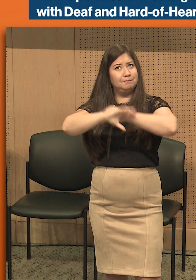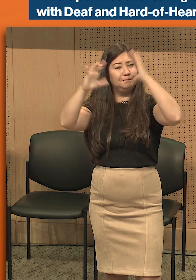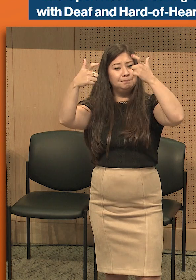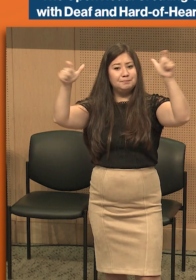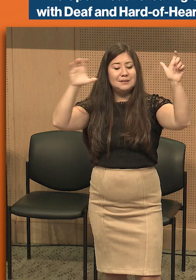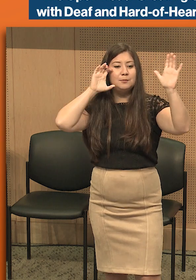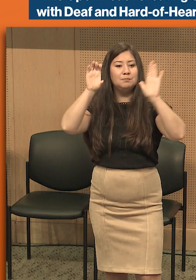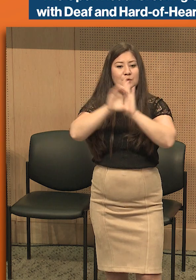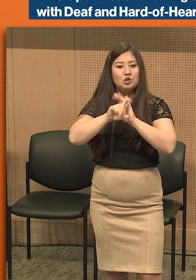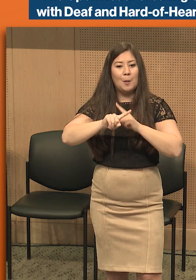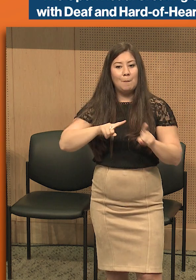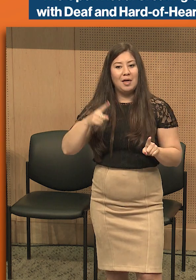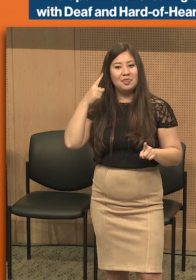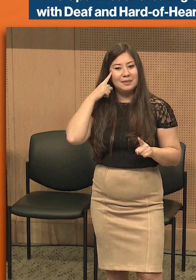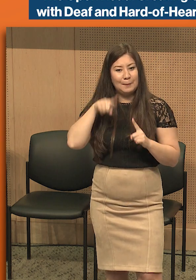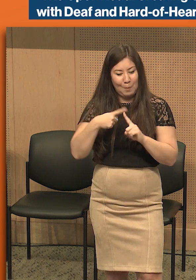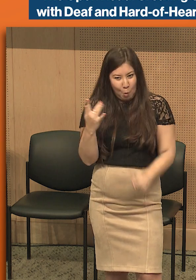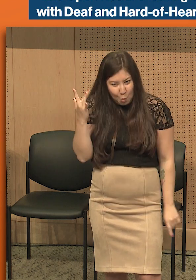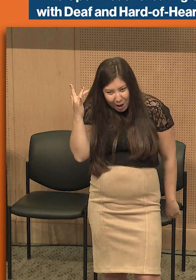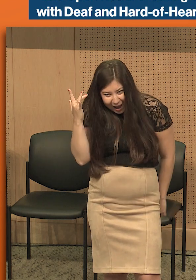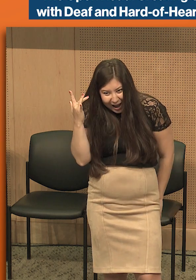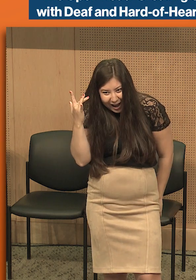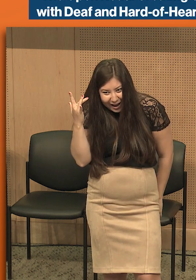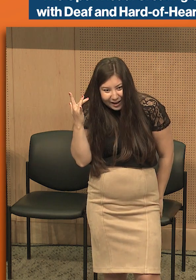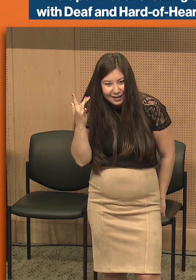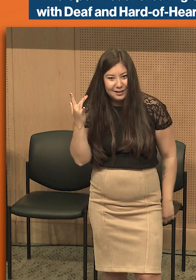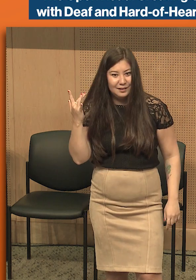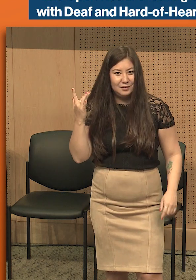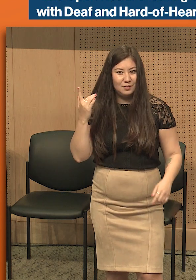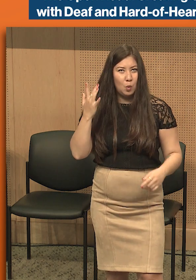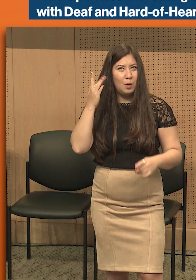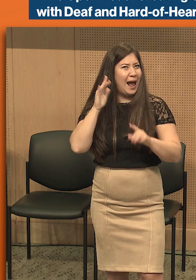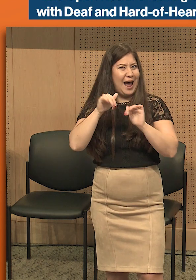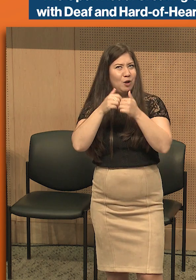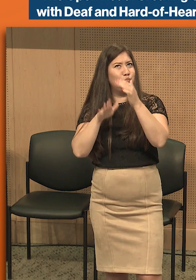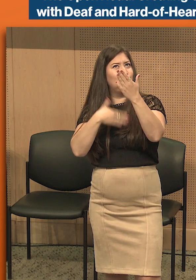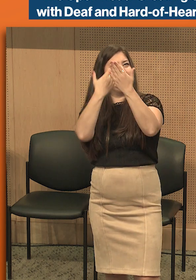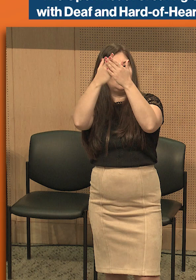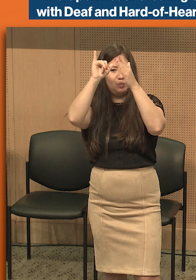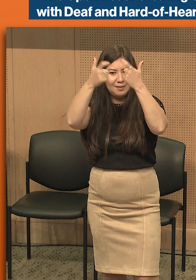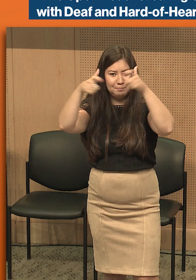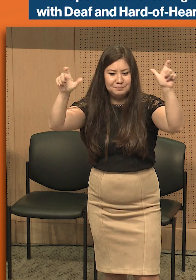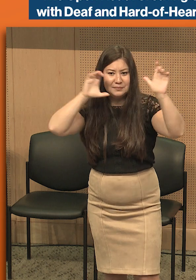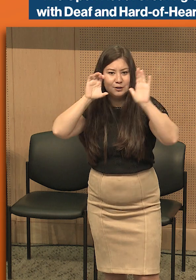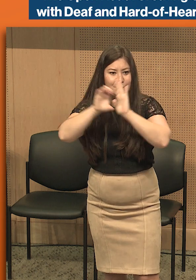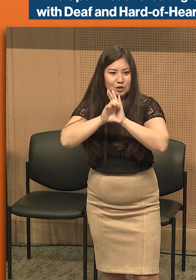So, you have to keep the big picture in mind, but you also need to explain the why and how you got there.